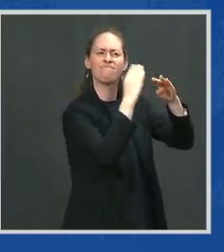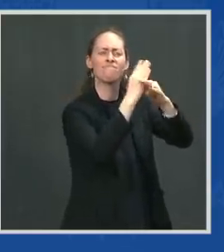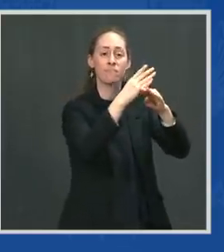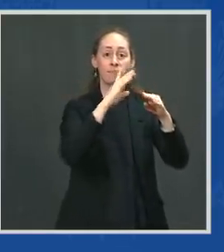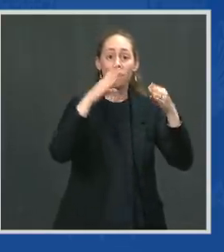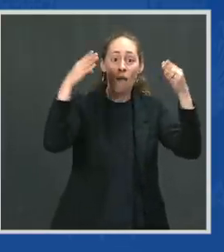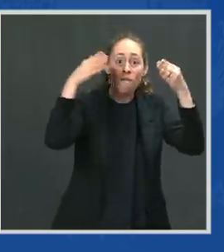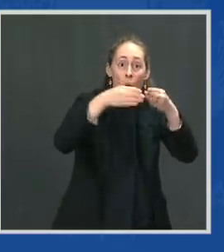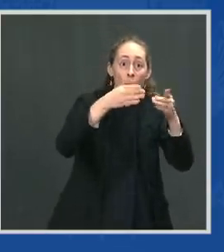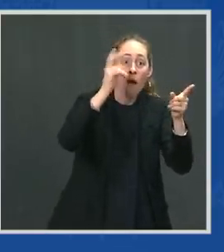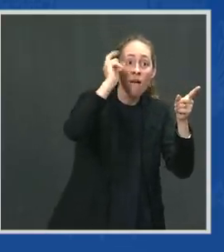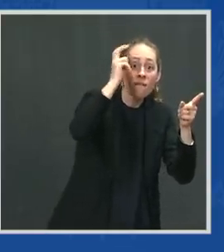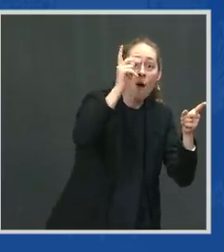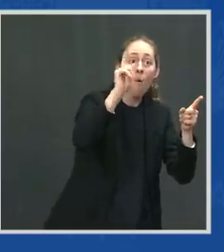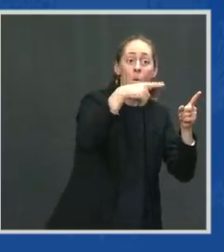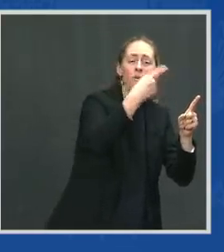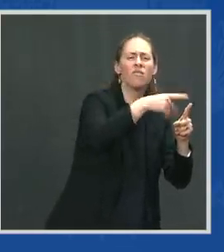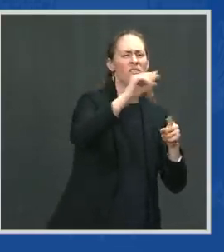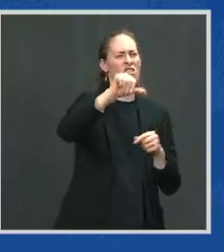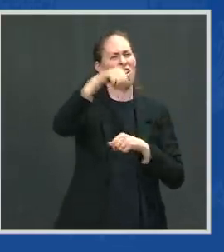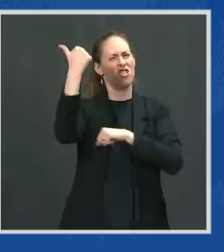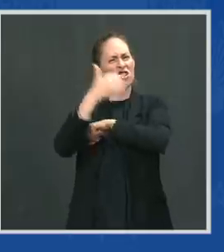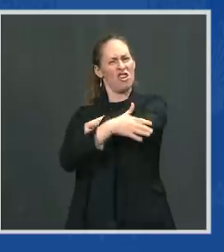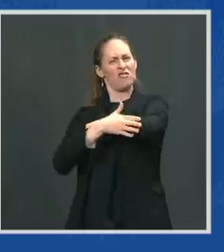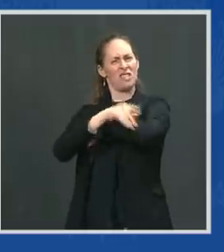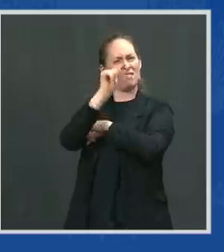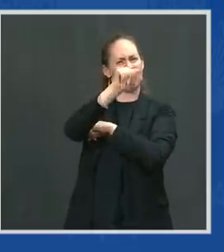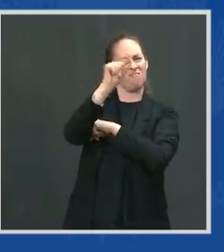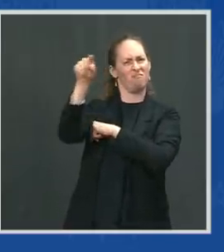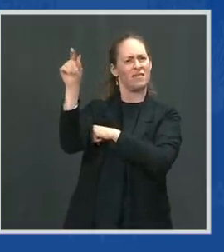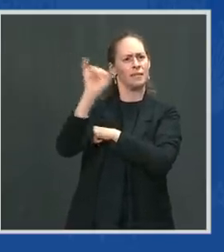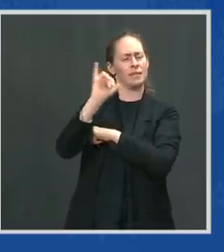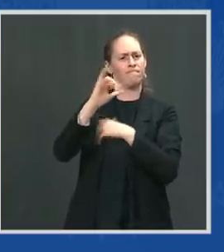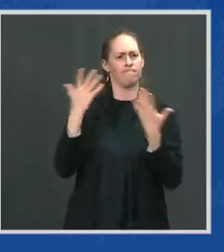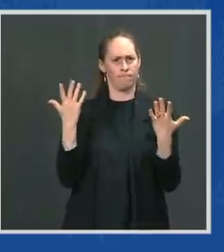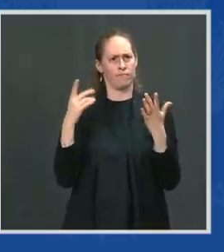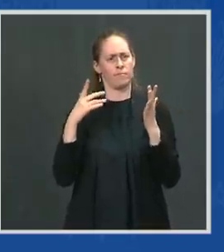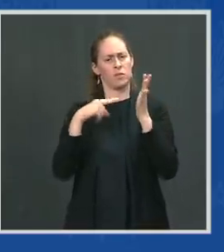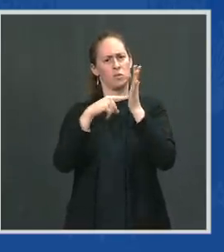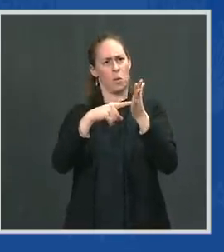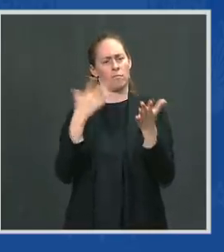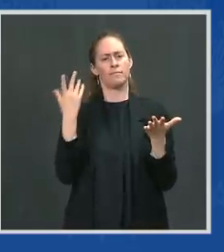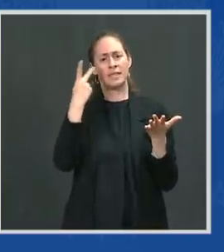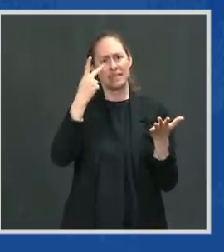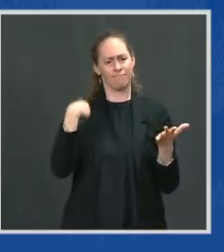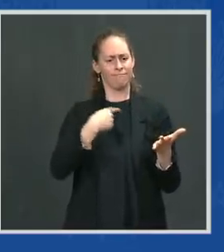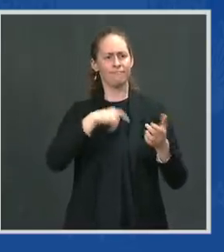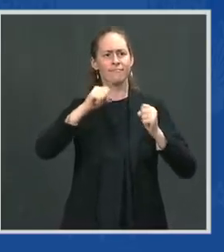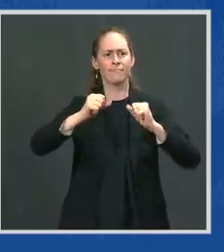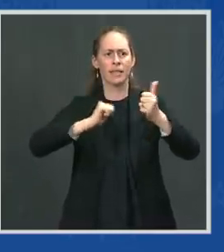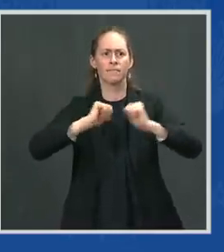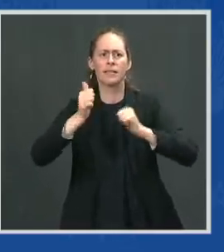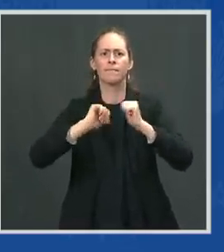We have to shore up American competitiveness to meet the stiff competition we're facing from an increasingly assertive China.